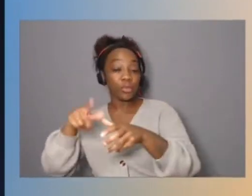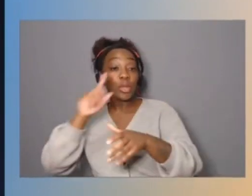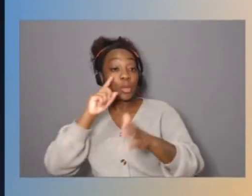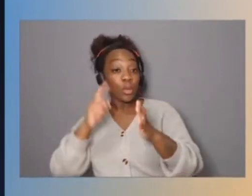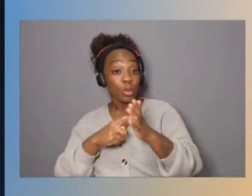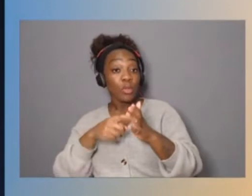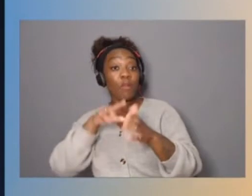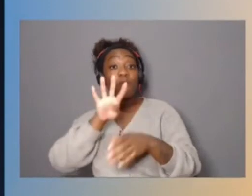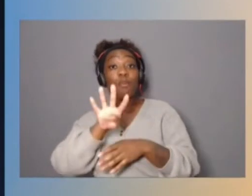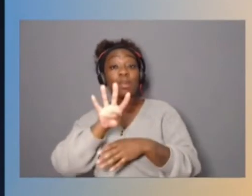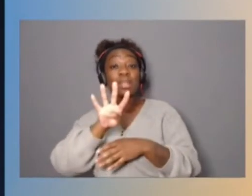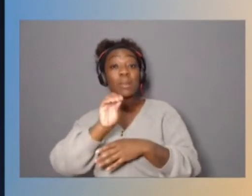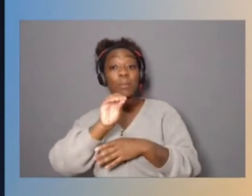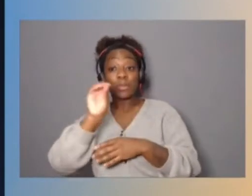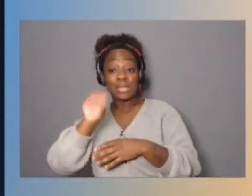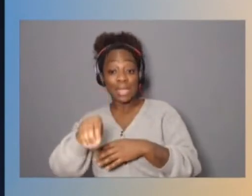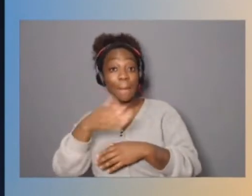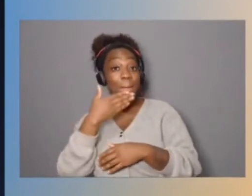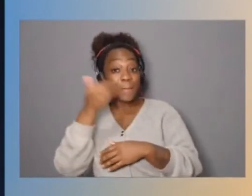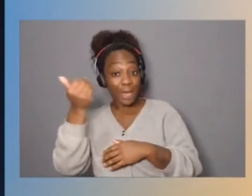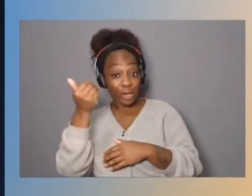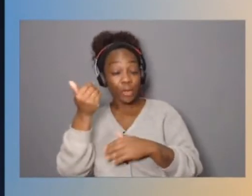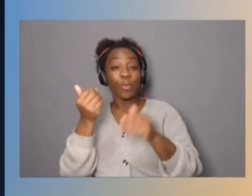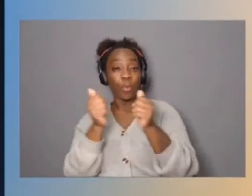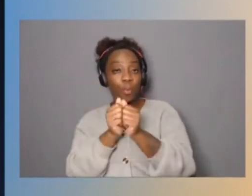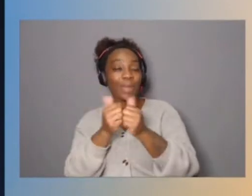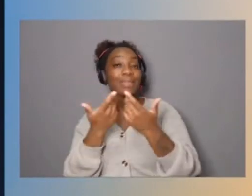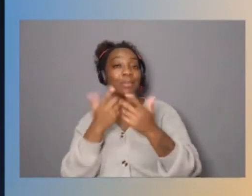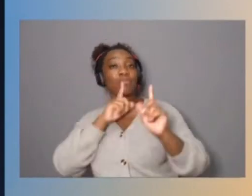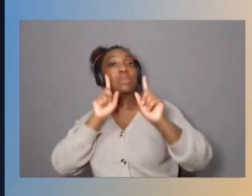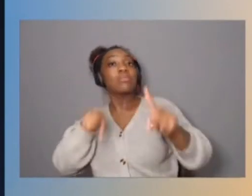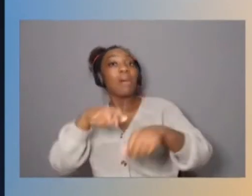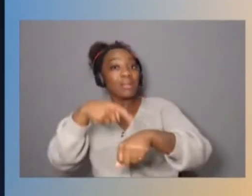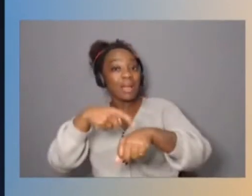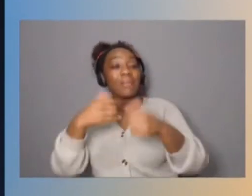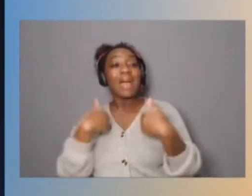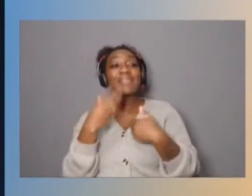And it serves 15% more request compared to C6g instances.